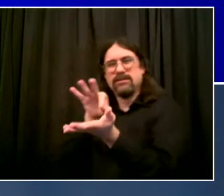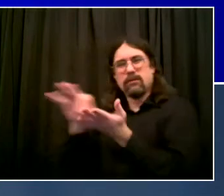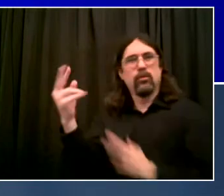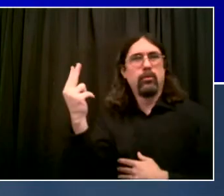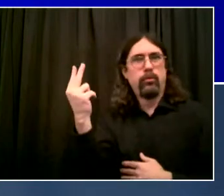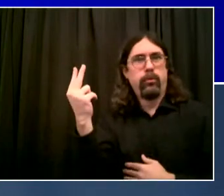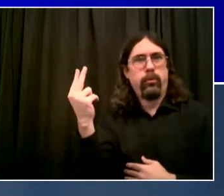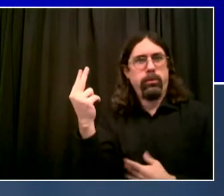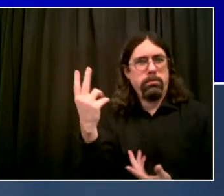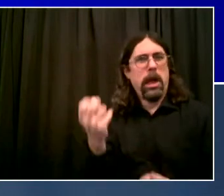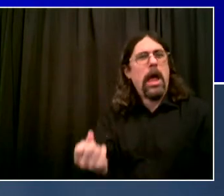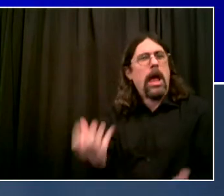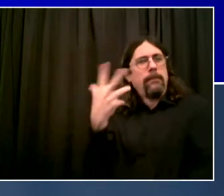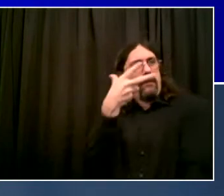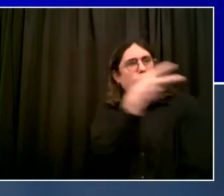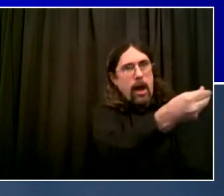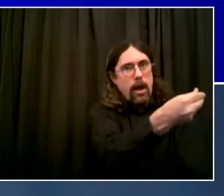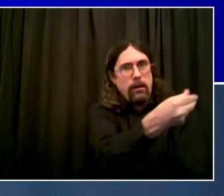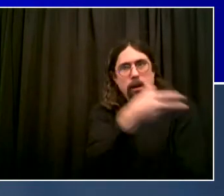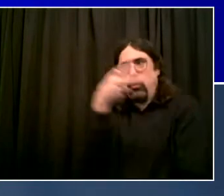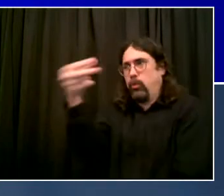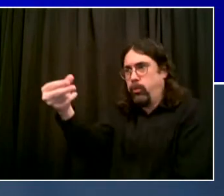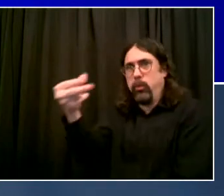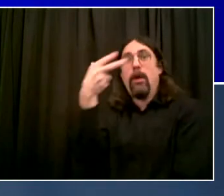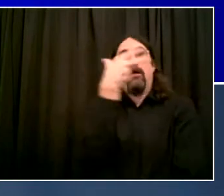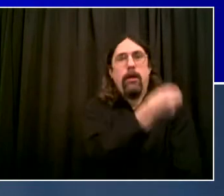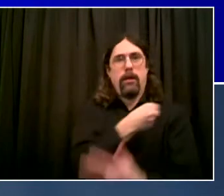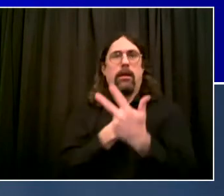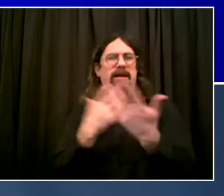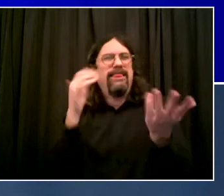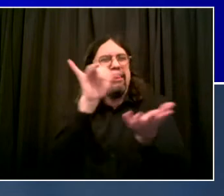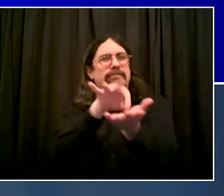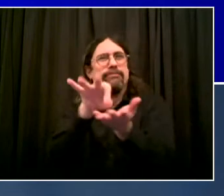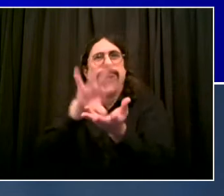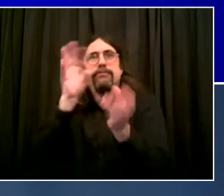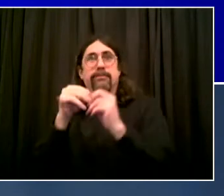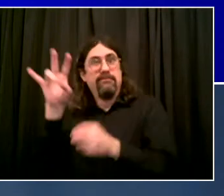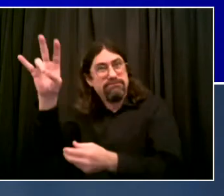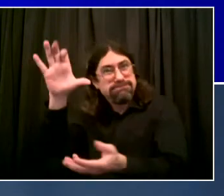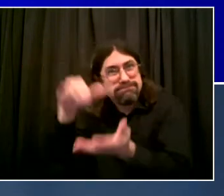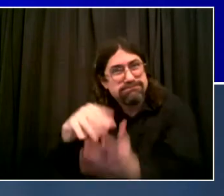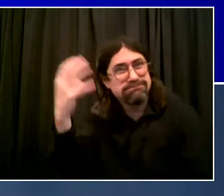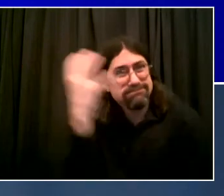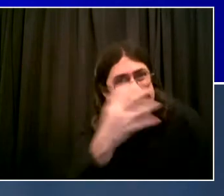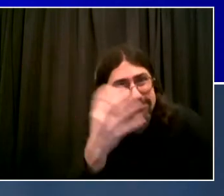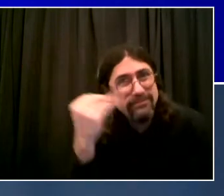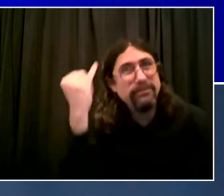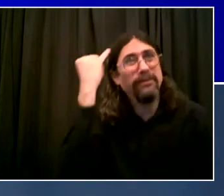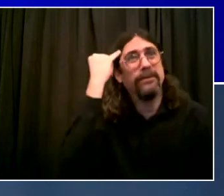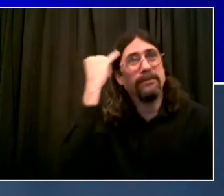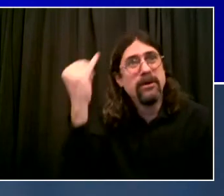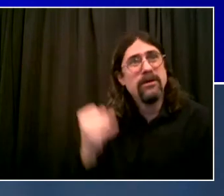COMPARISON DATA APPEARED THAT IS MORE PEOPLE THAN THE TOTAL POPULATION OF BOSTON MASSACHUSETTS. THAT IS